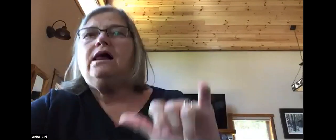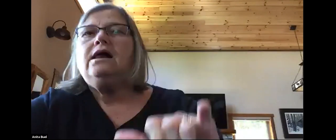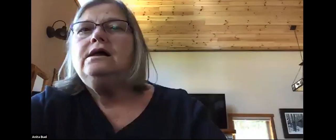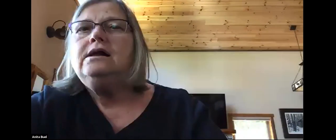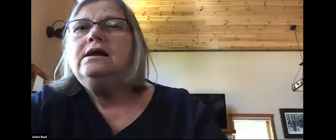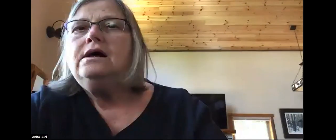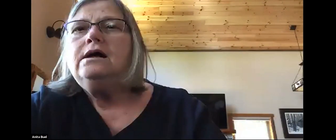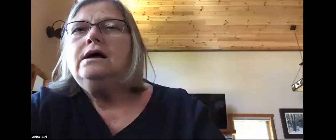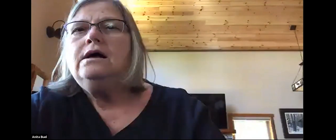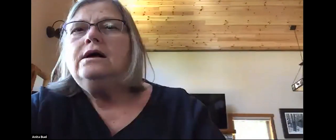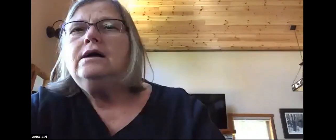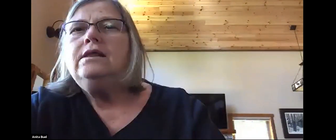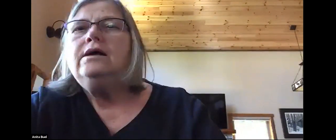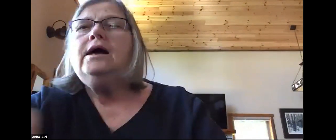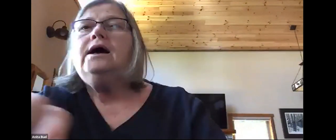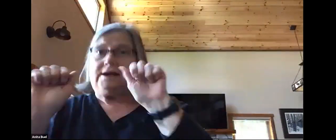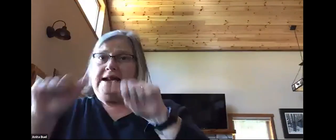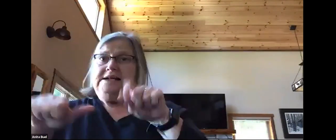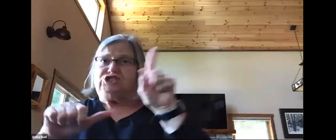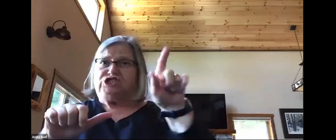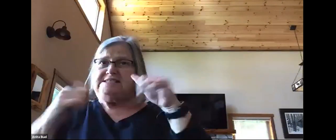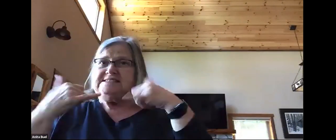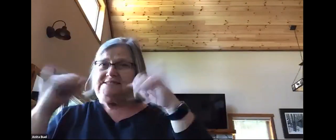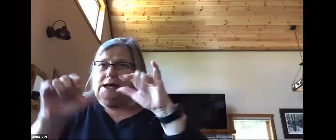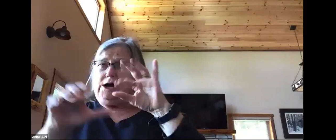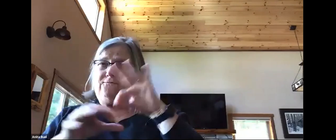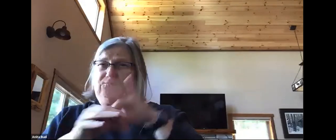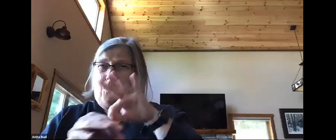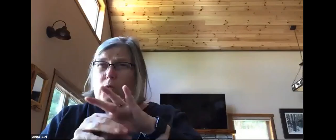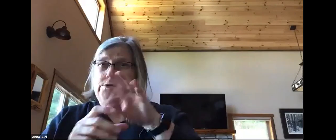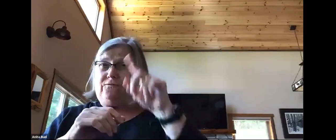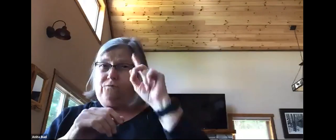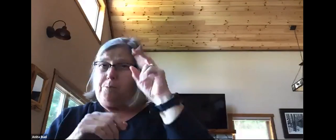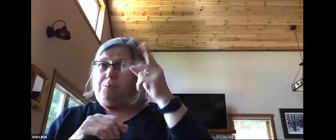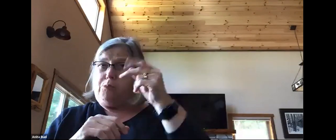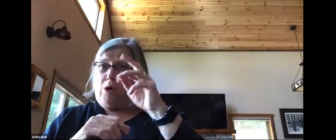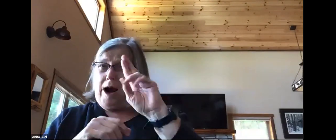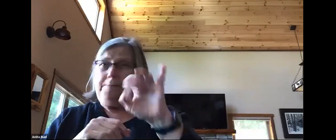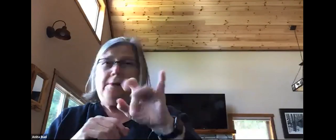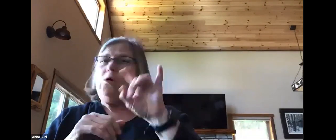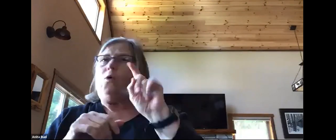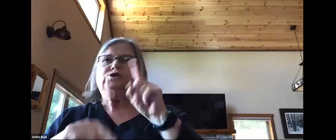But -- oh, one moment. Can she still vote?